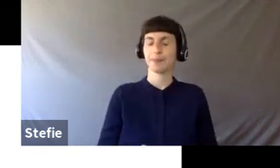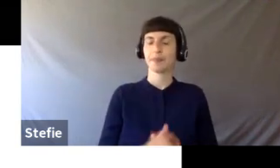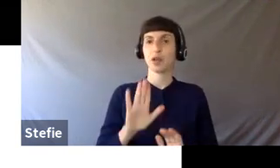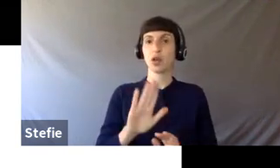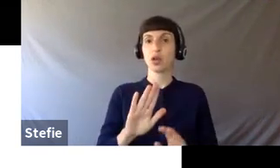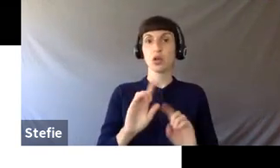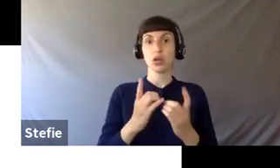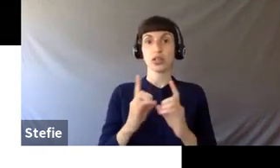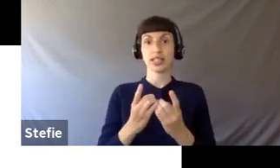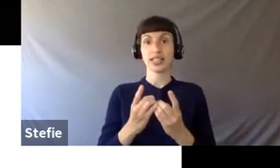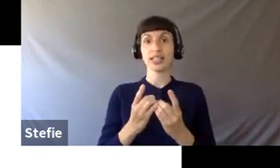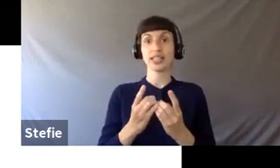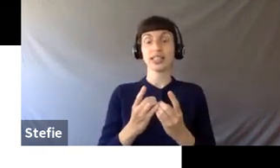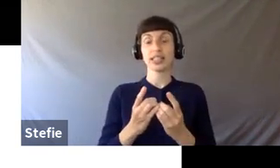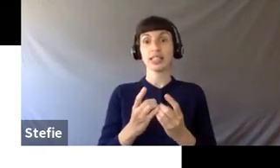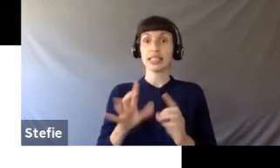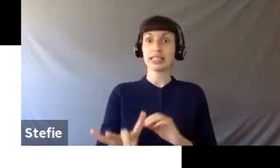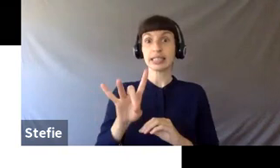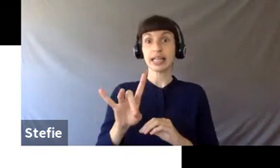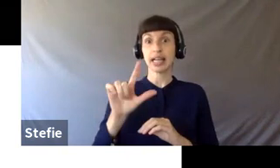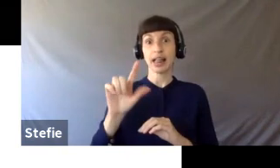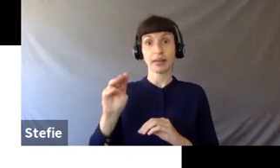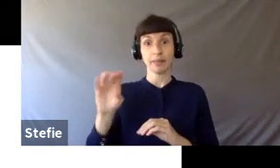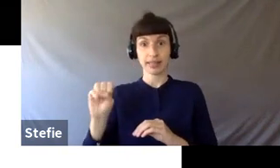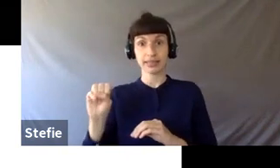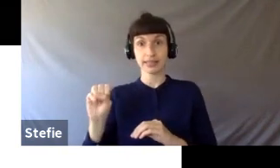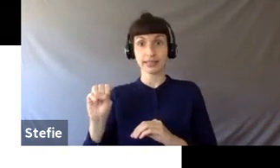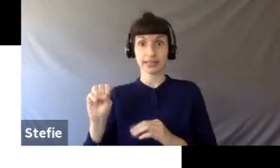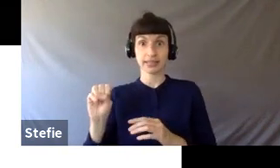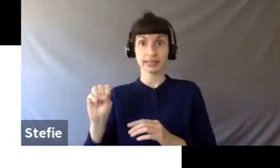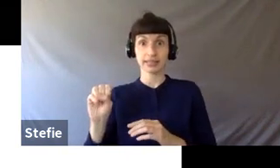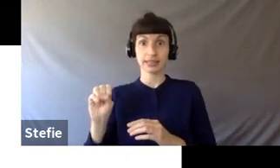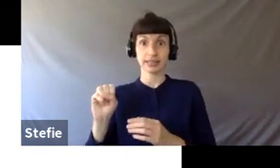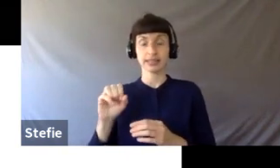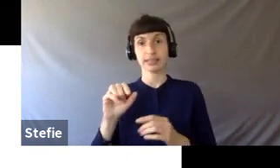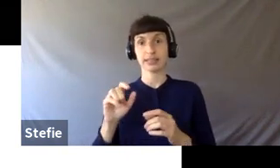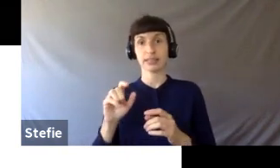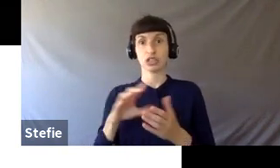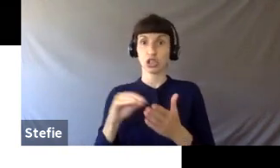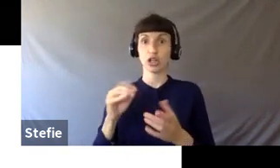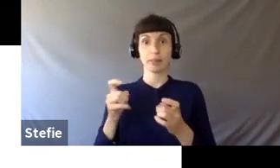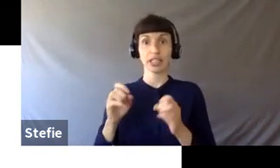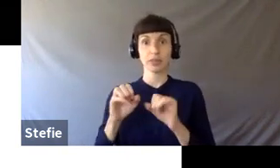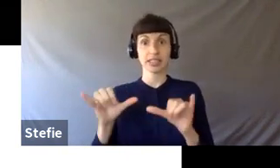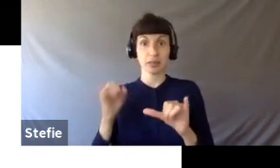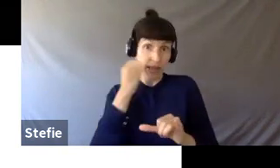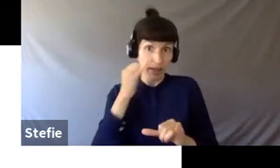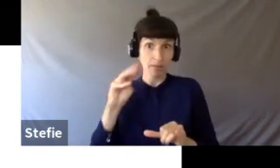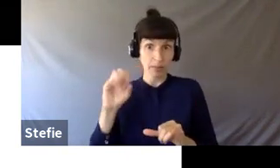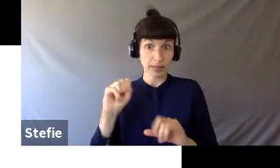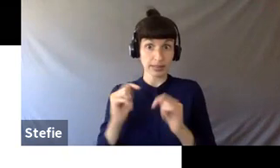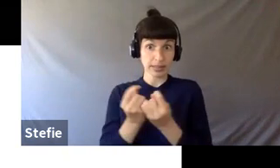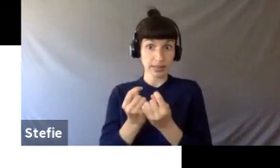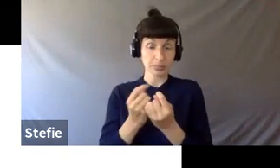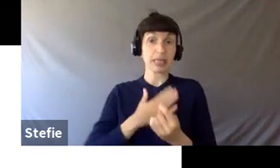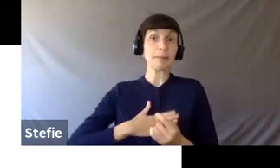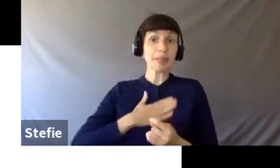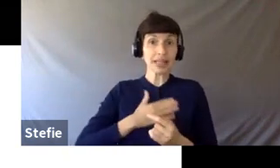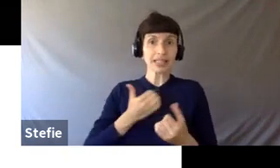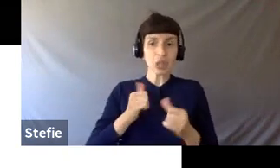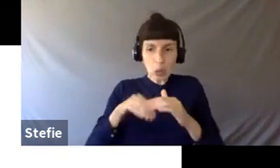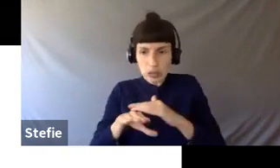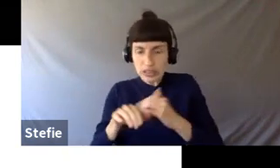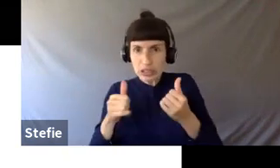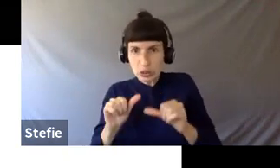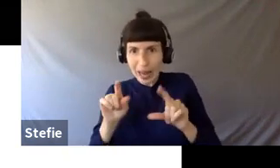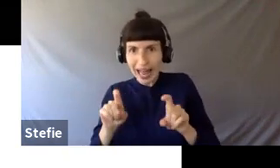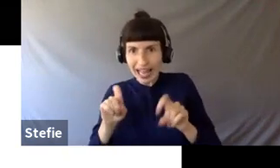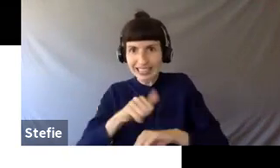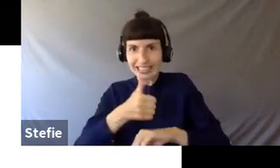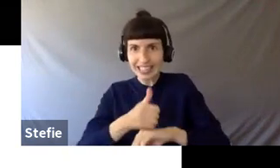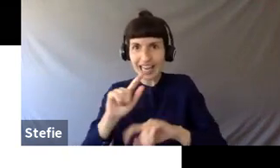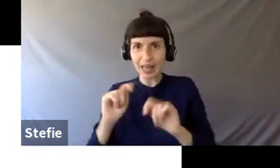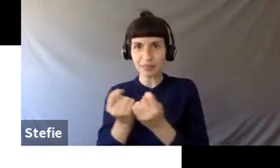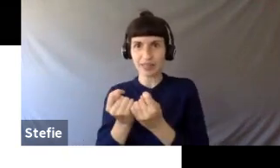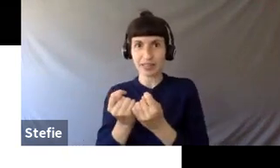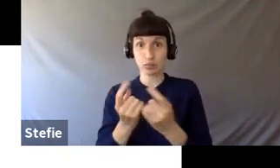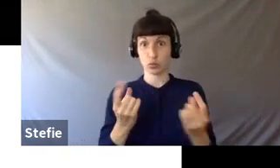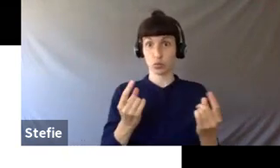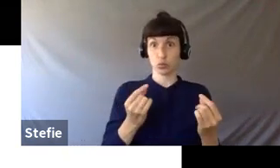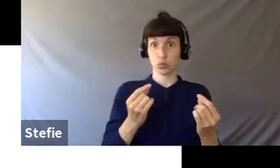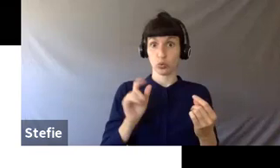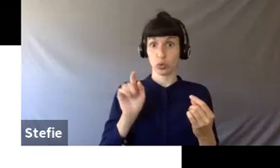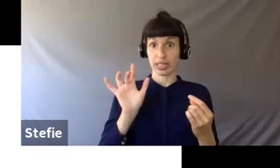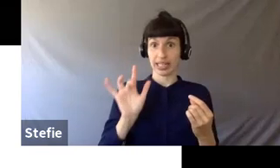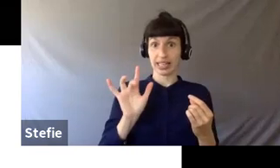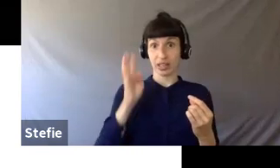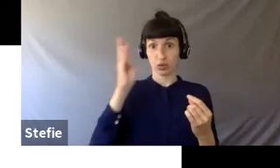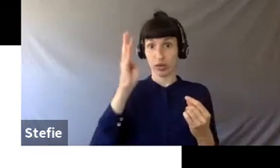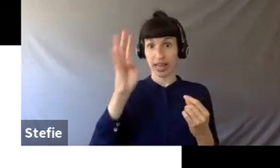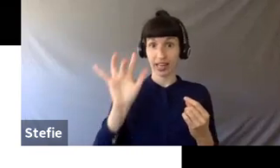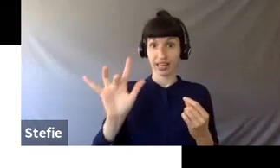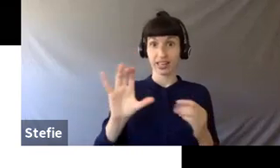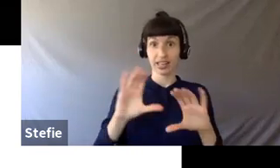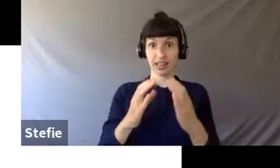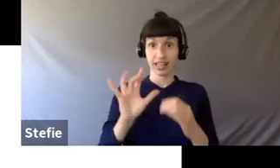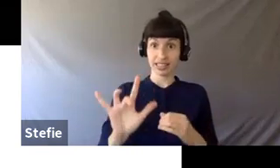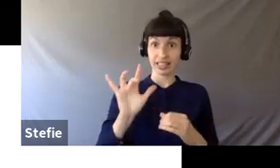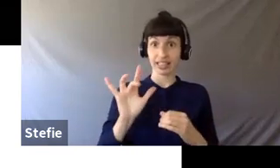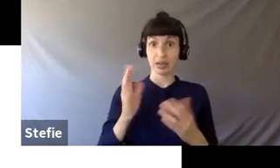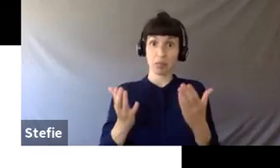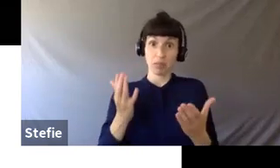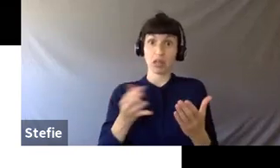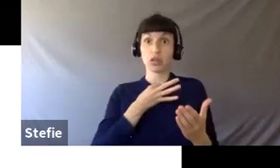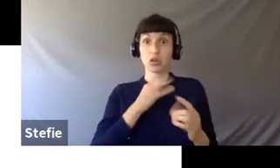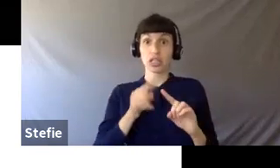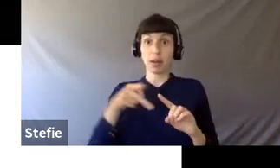Let's go to our final slide.